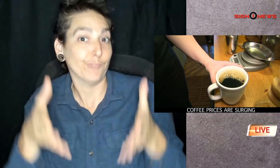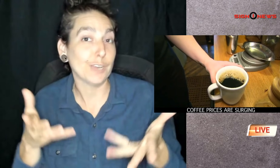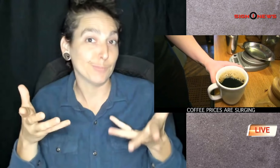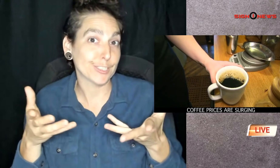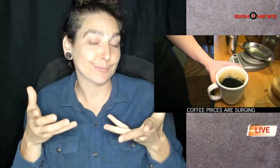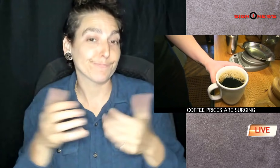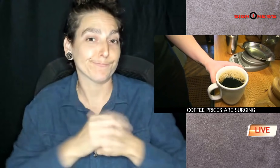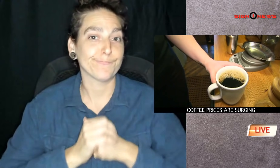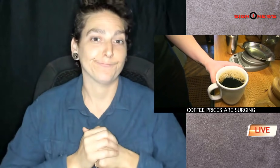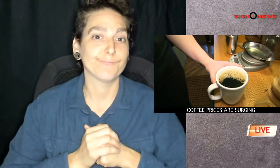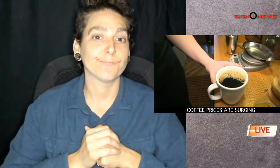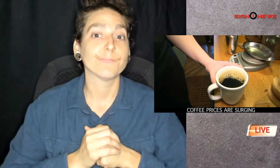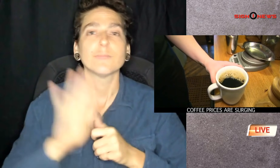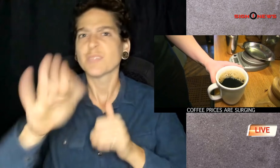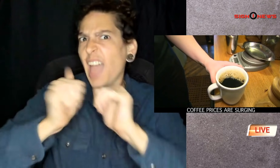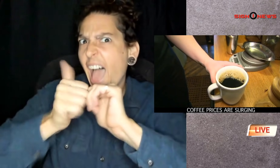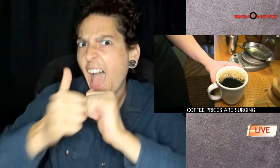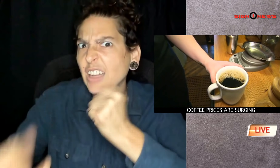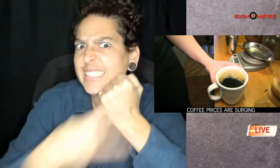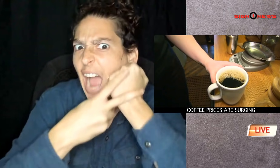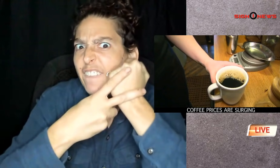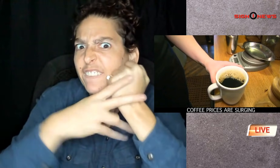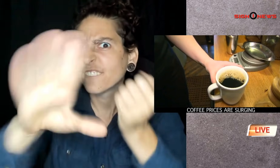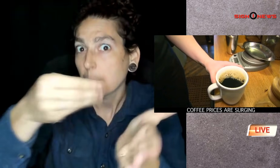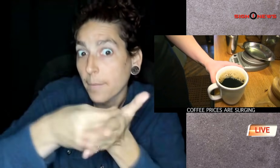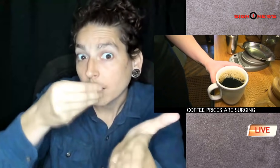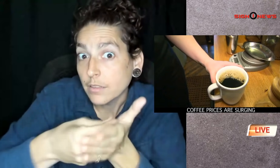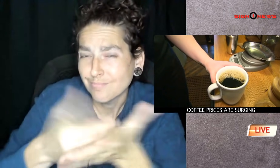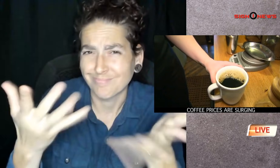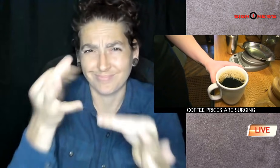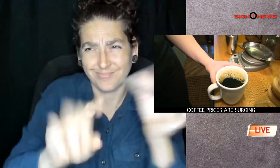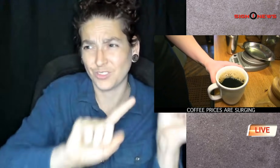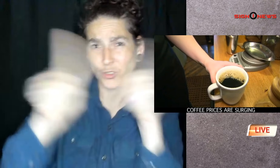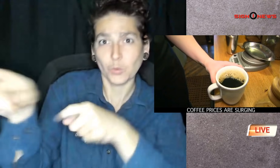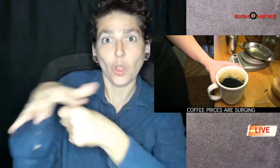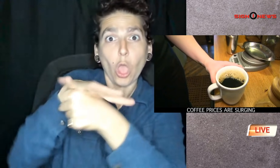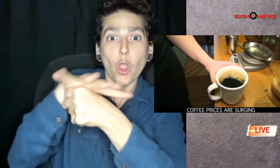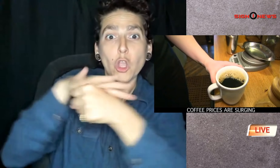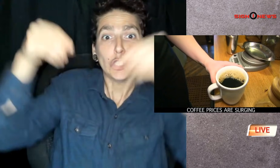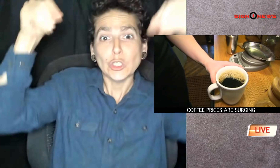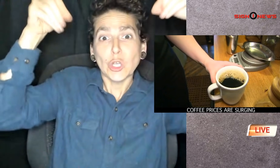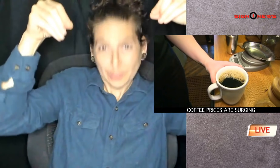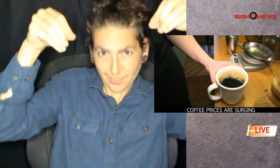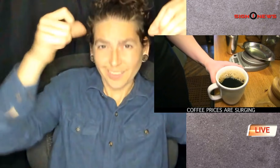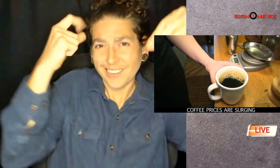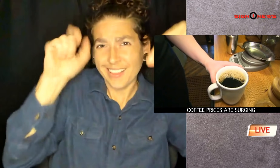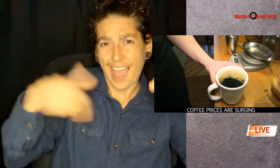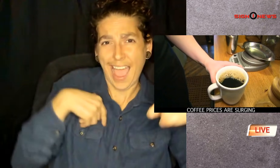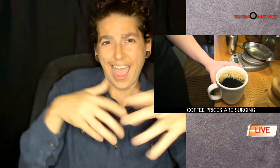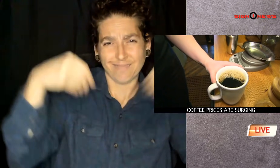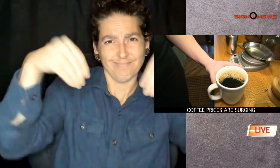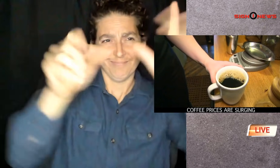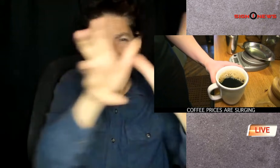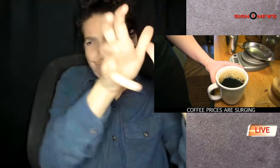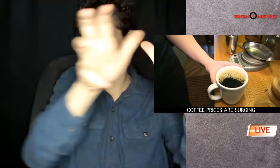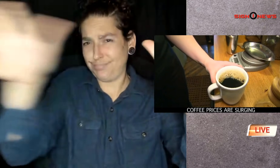farmers really the best way to save money is to go to the store where they have rows